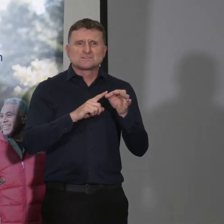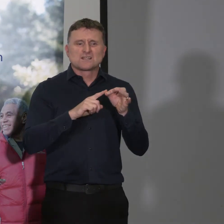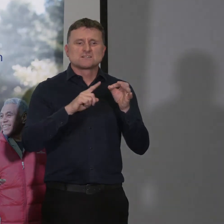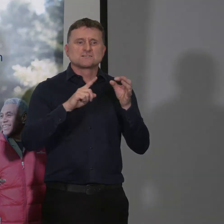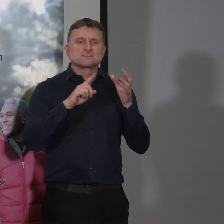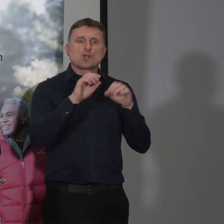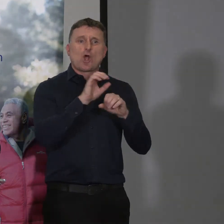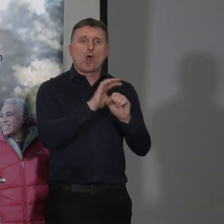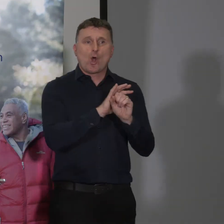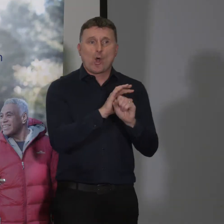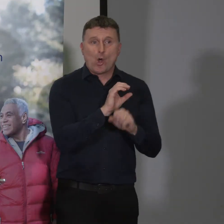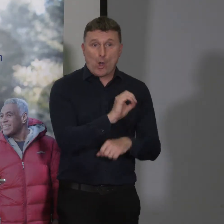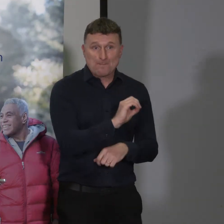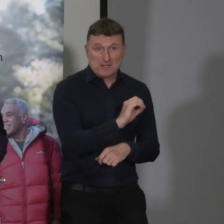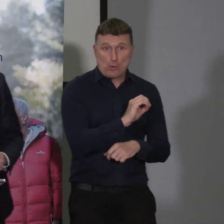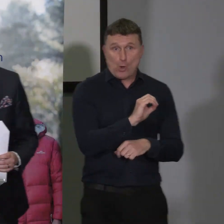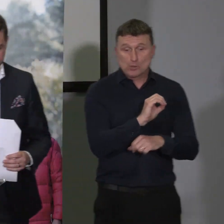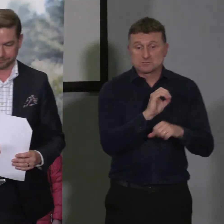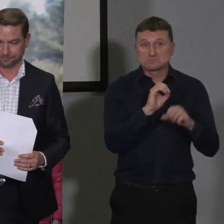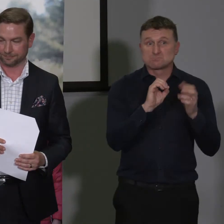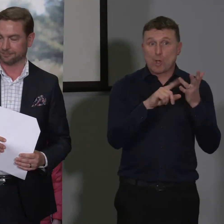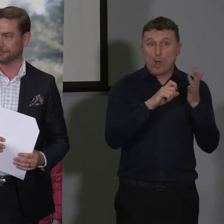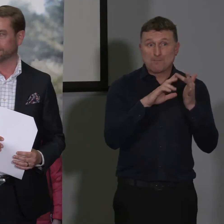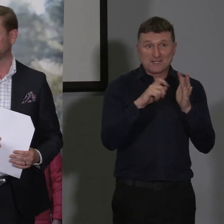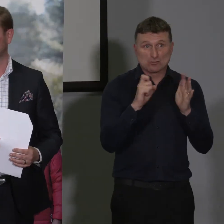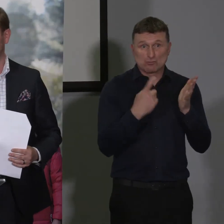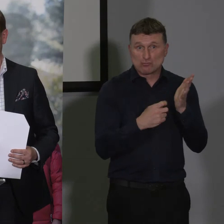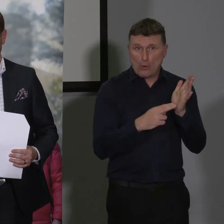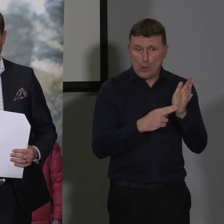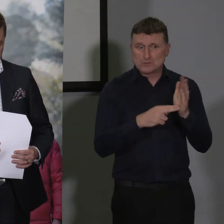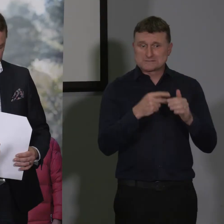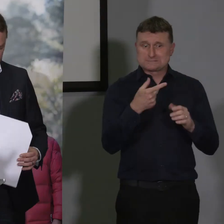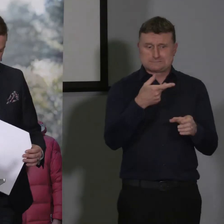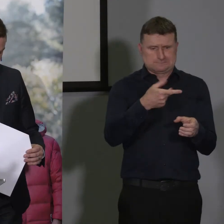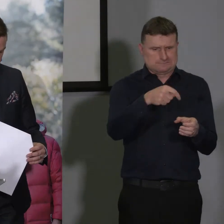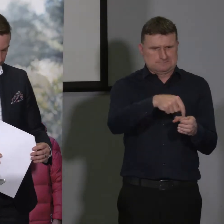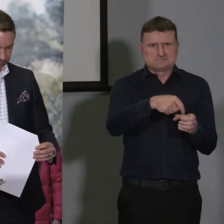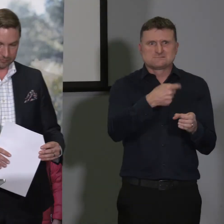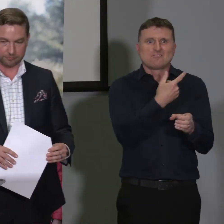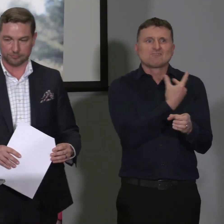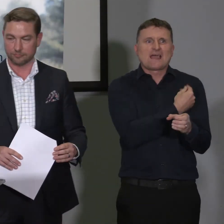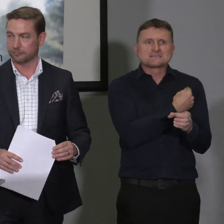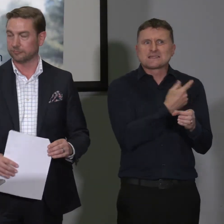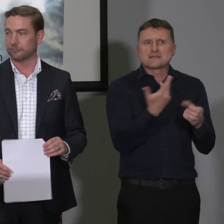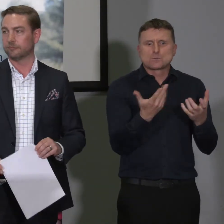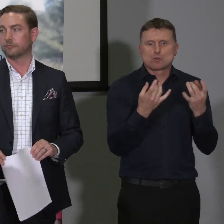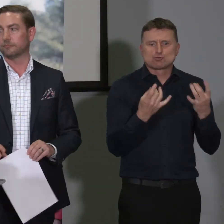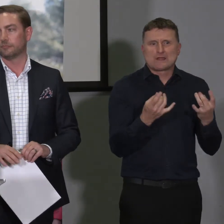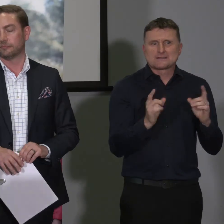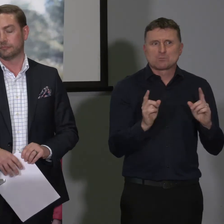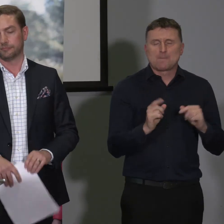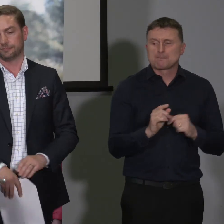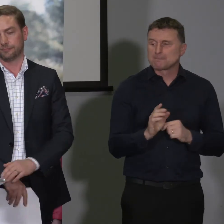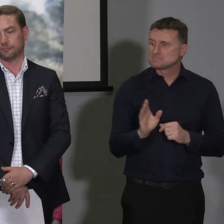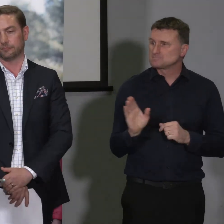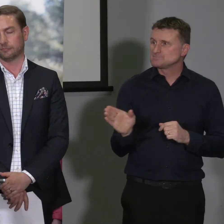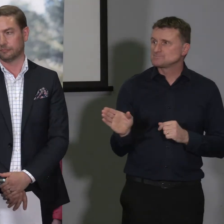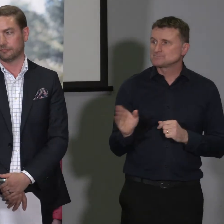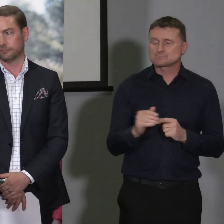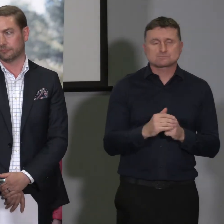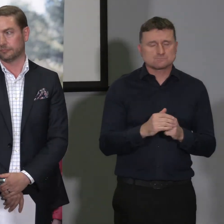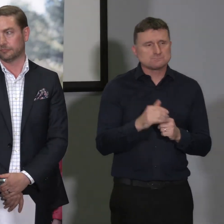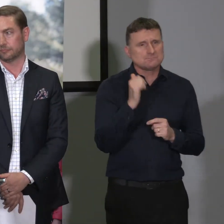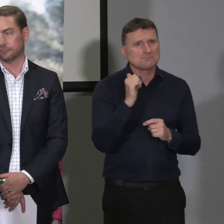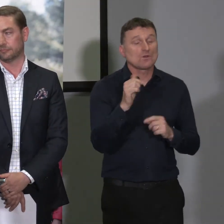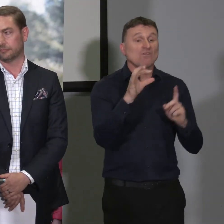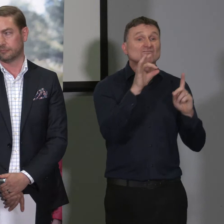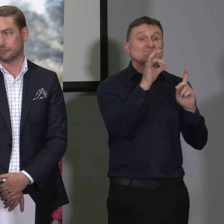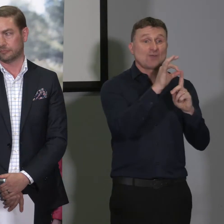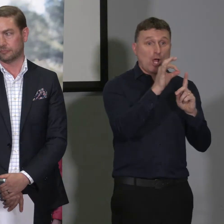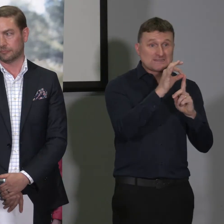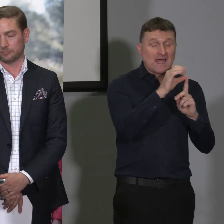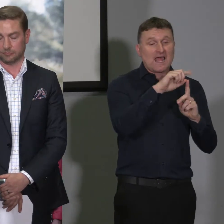vaccine? >> Yes, so you've